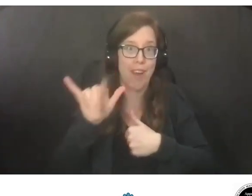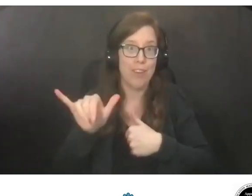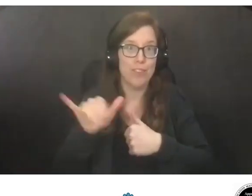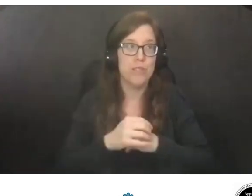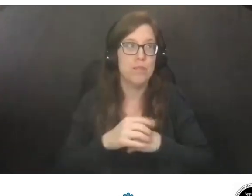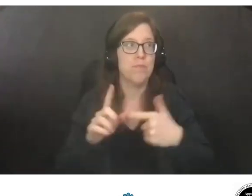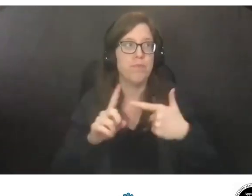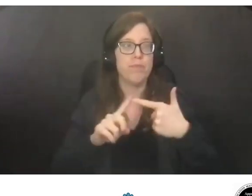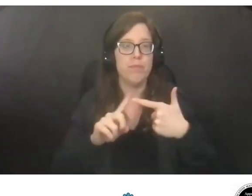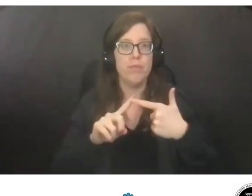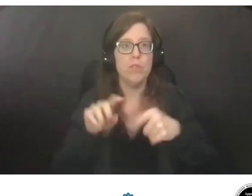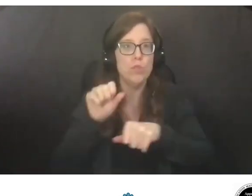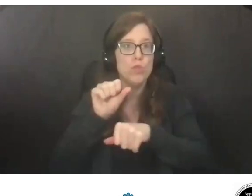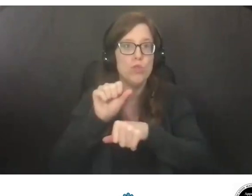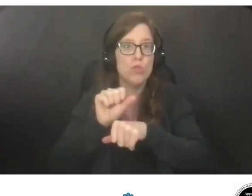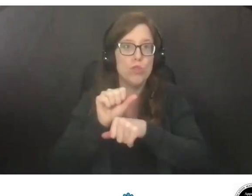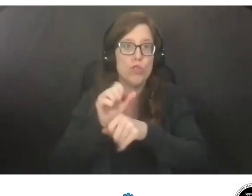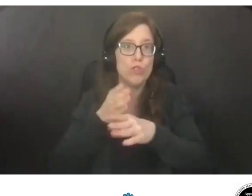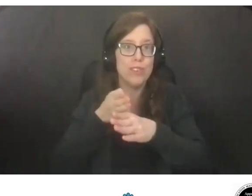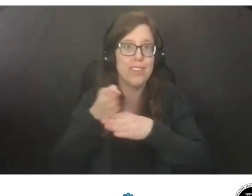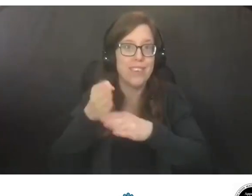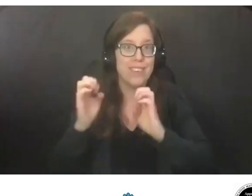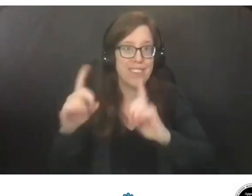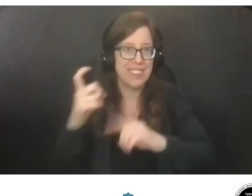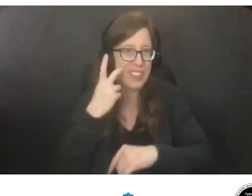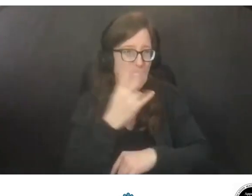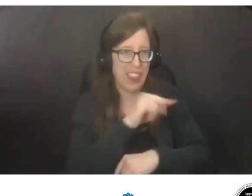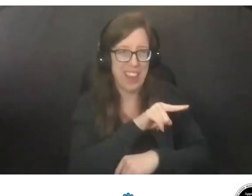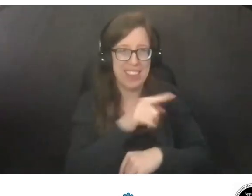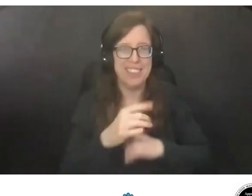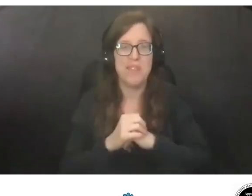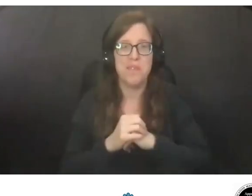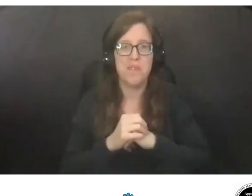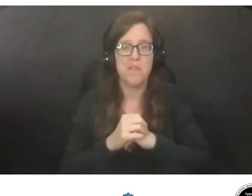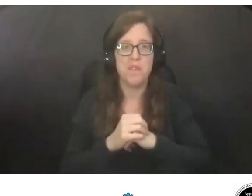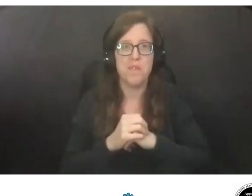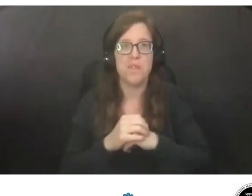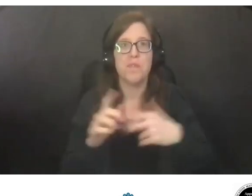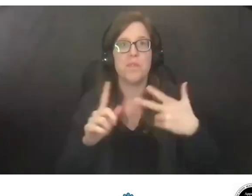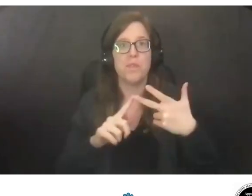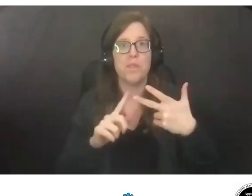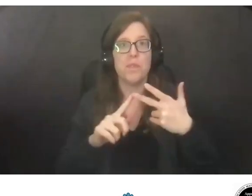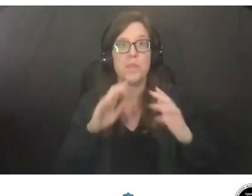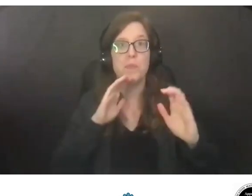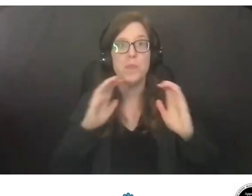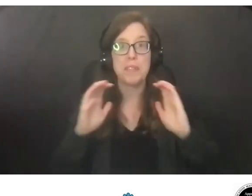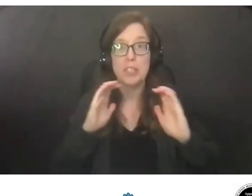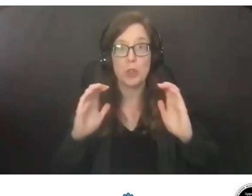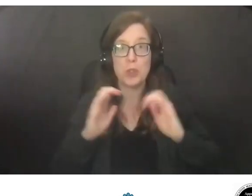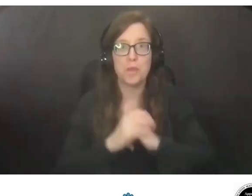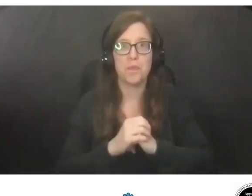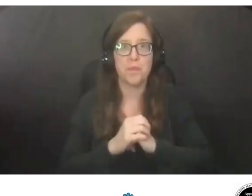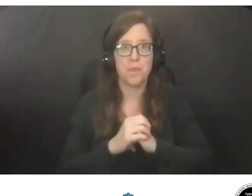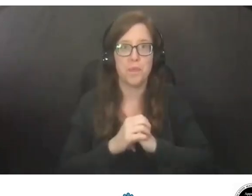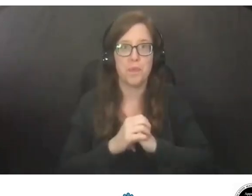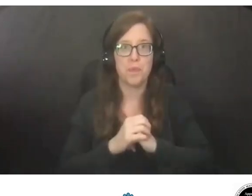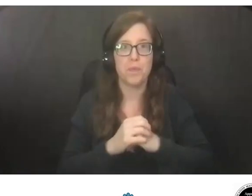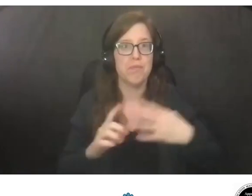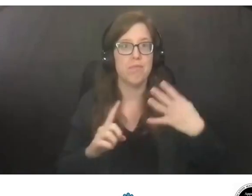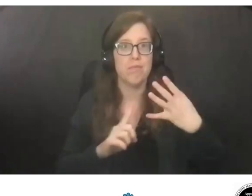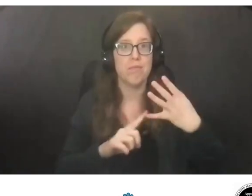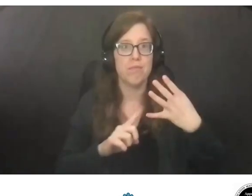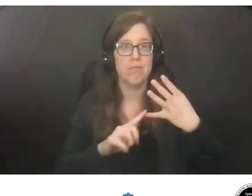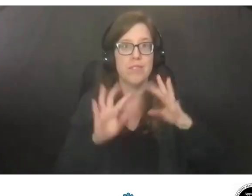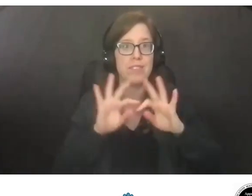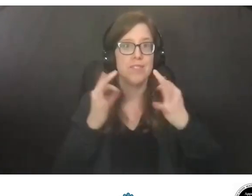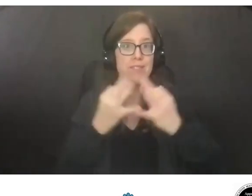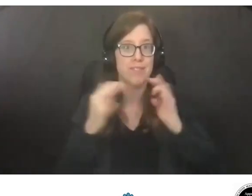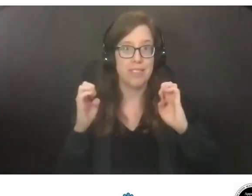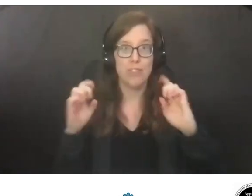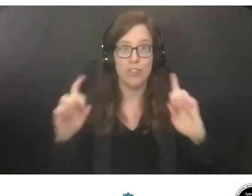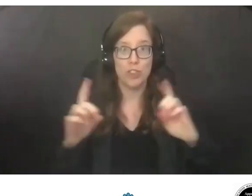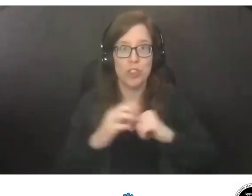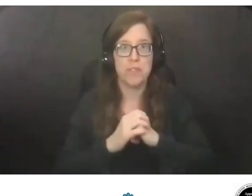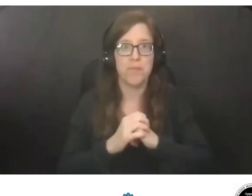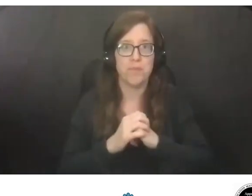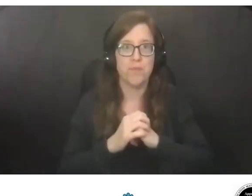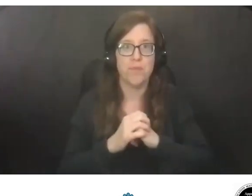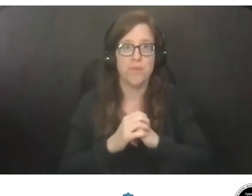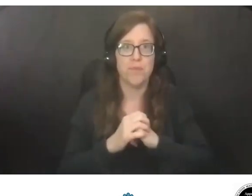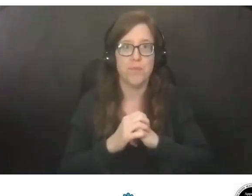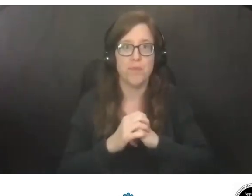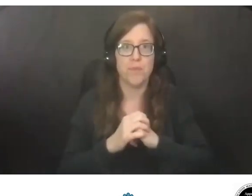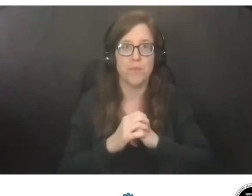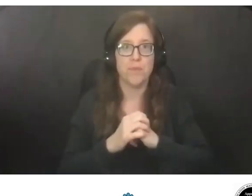But two, Career Education. We just saw that one. Right? So, three is Communication. Four is Family Education.